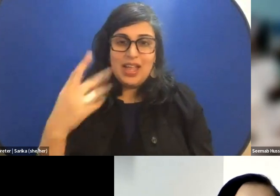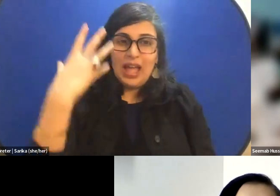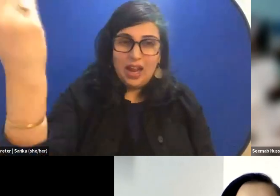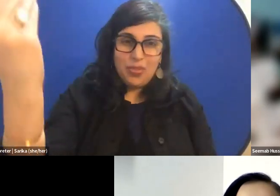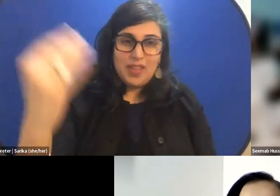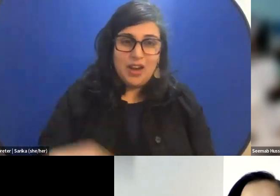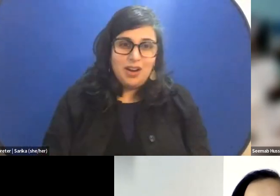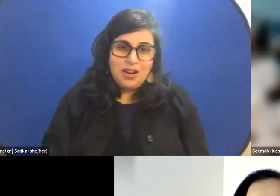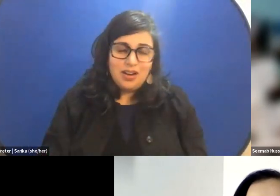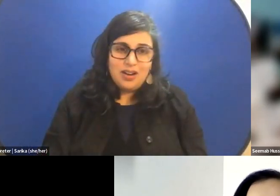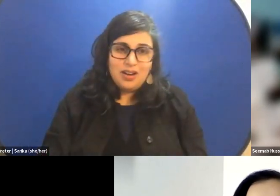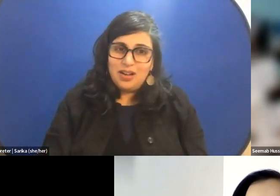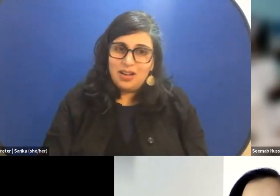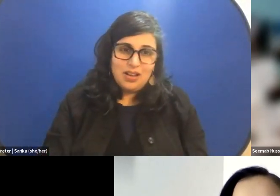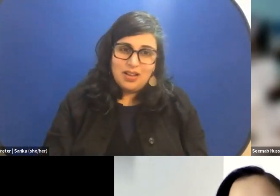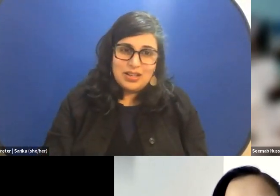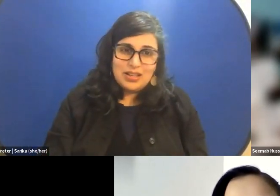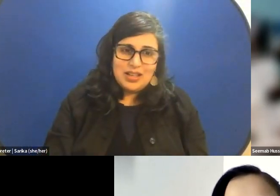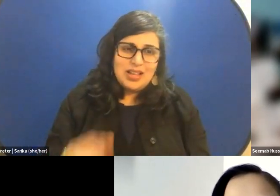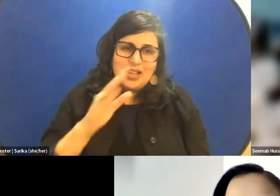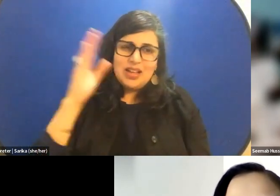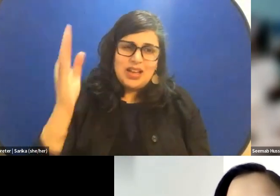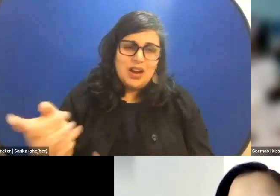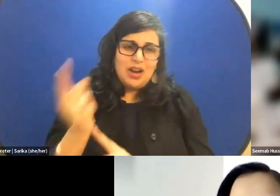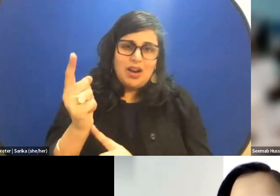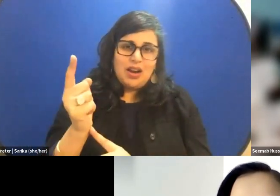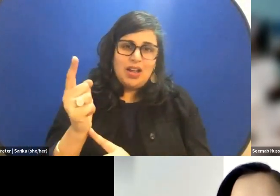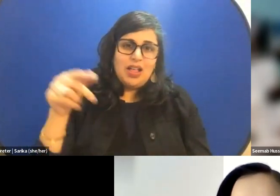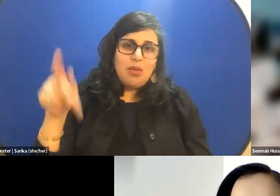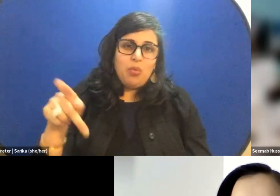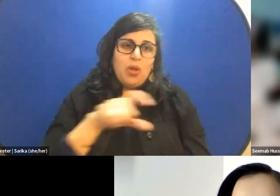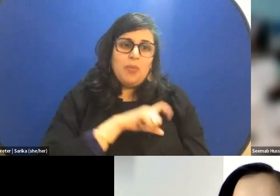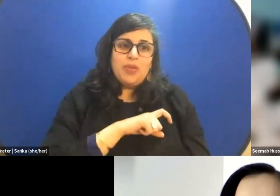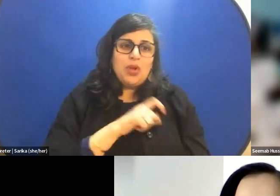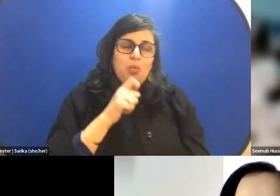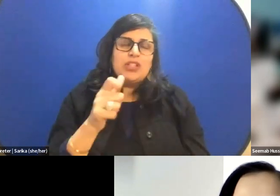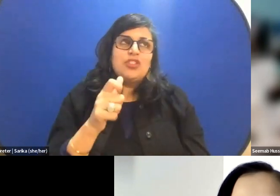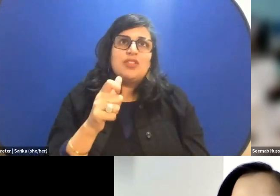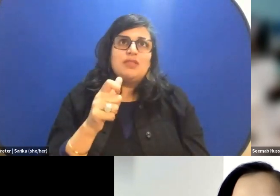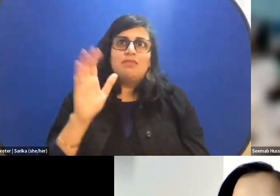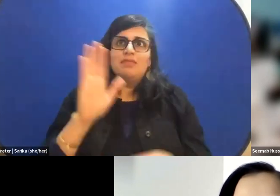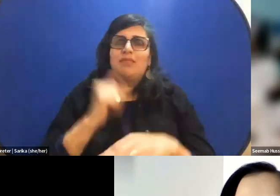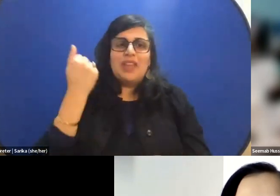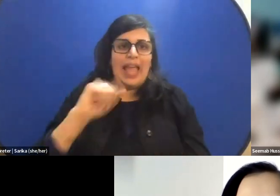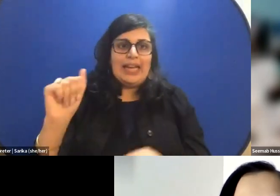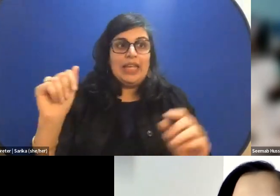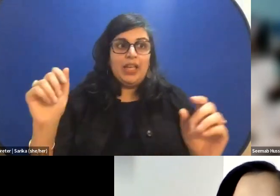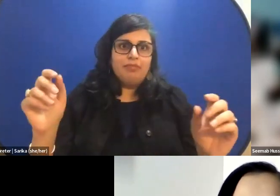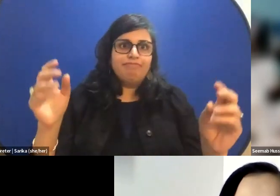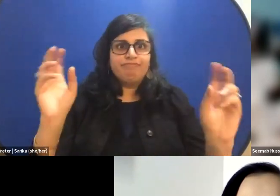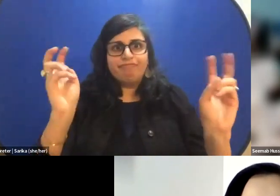I've watched